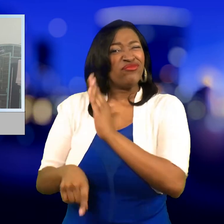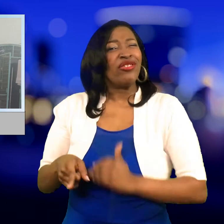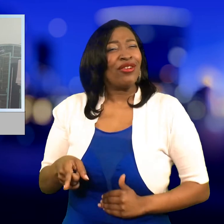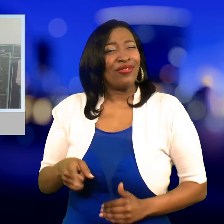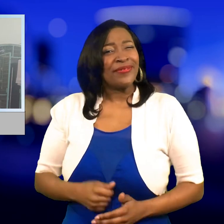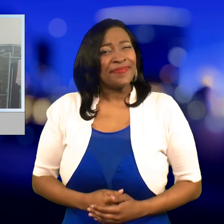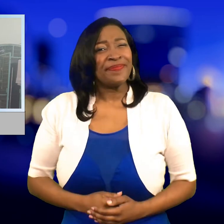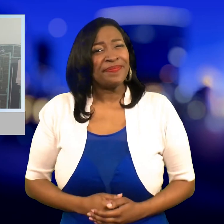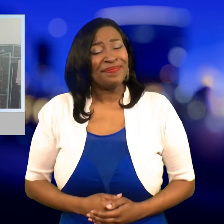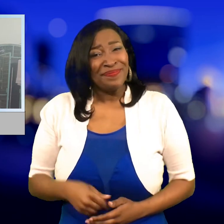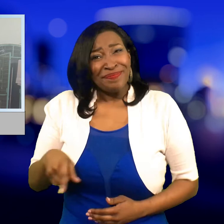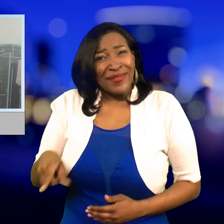earlier this month.